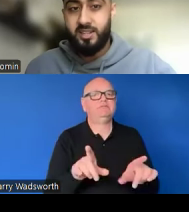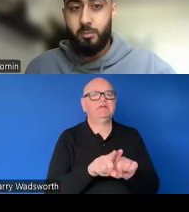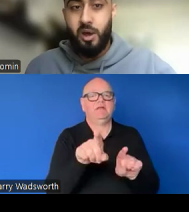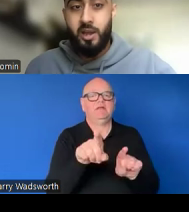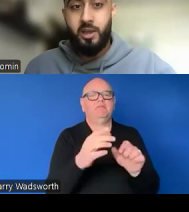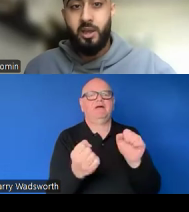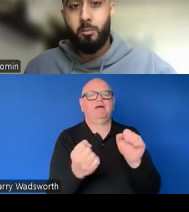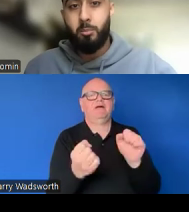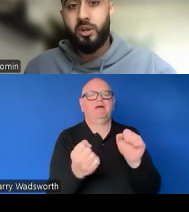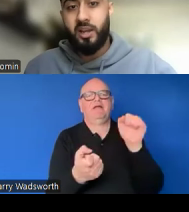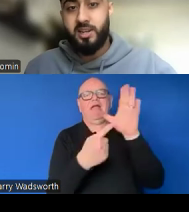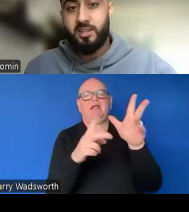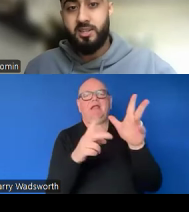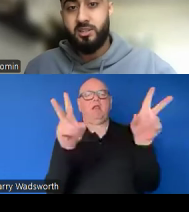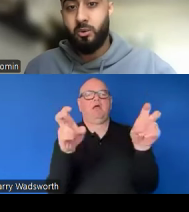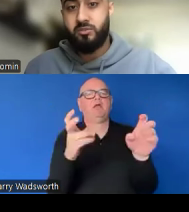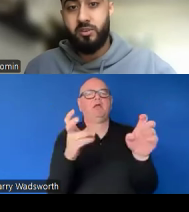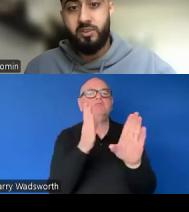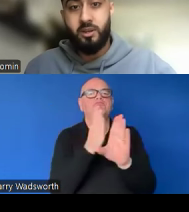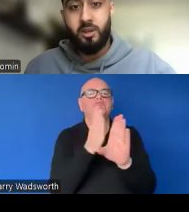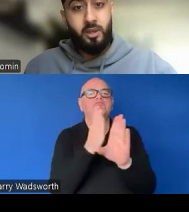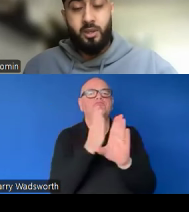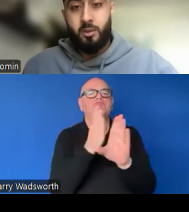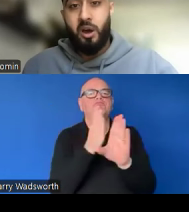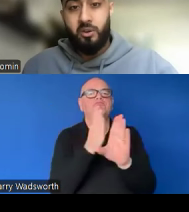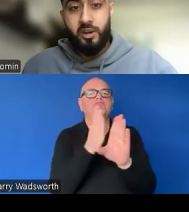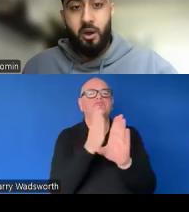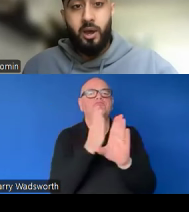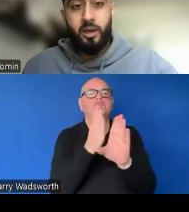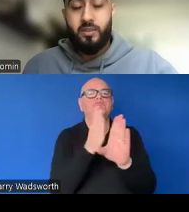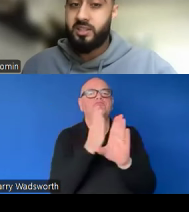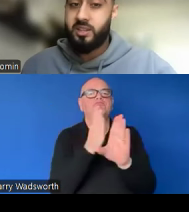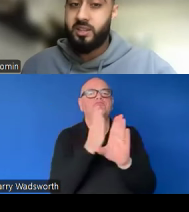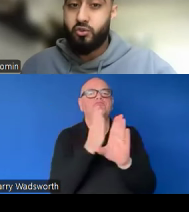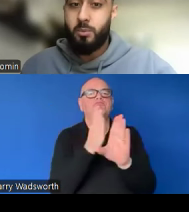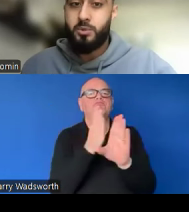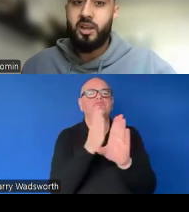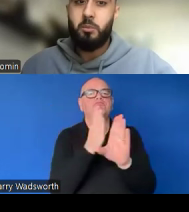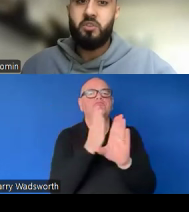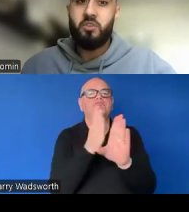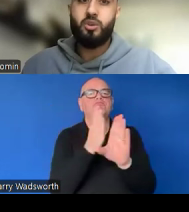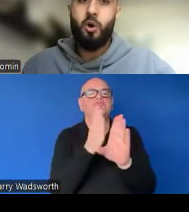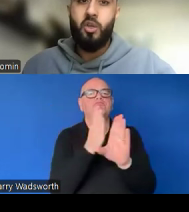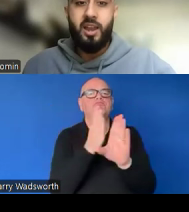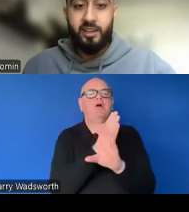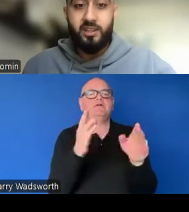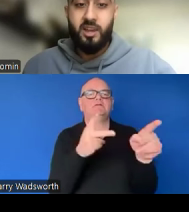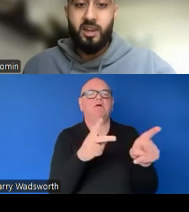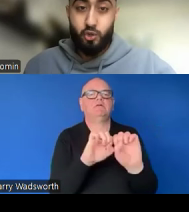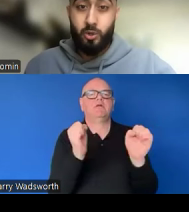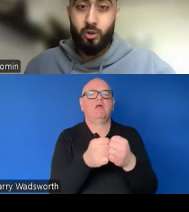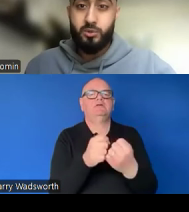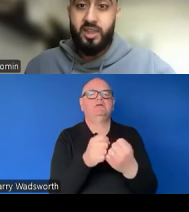nearby, book dance lessons as low as £15 an hour. That's our description. Then we've got some other links that are showing up.